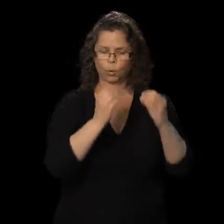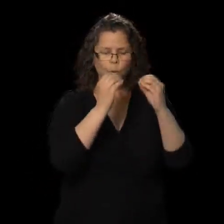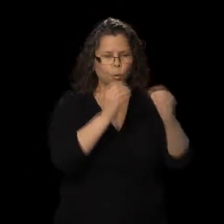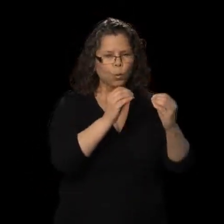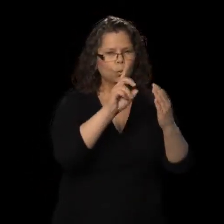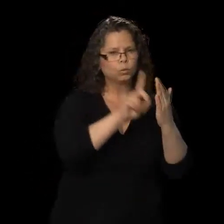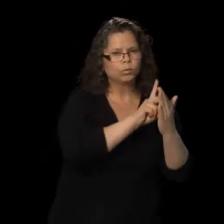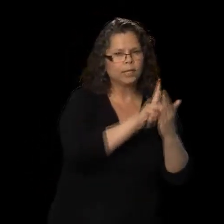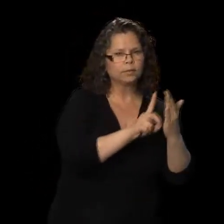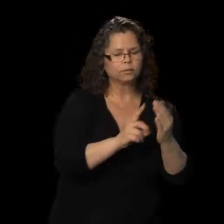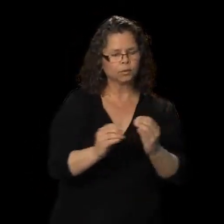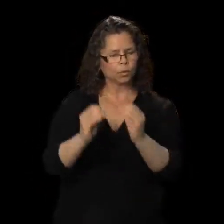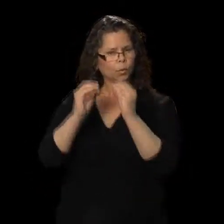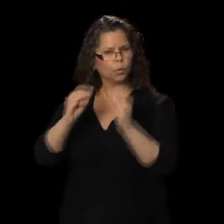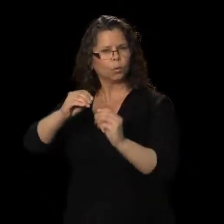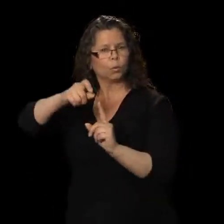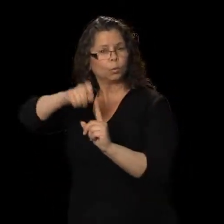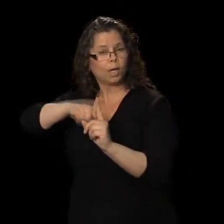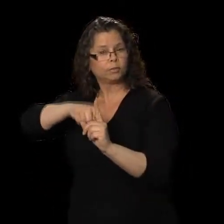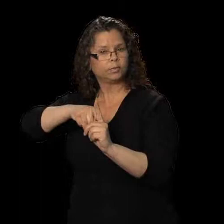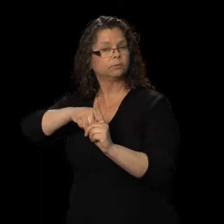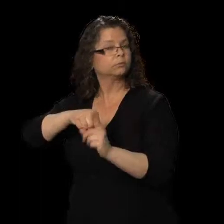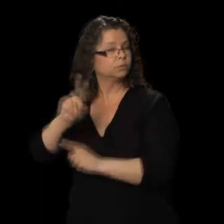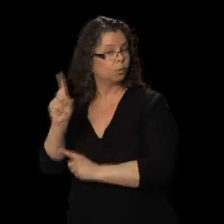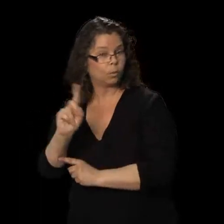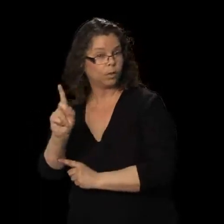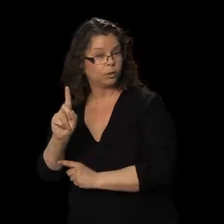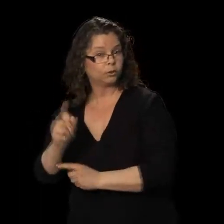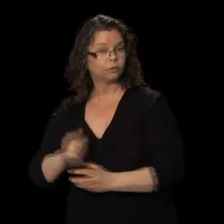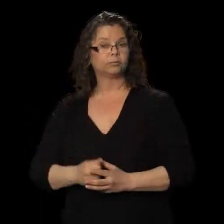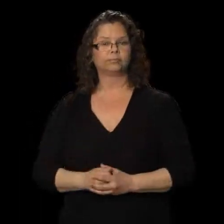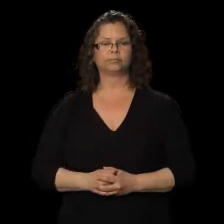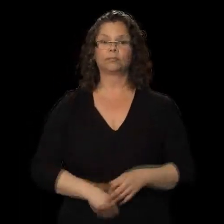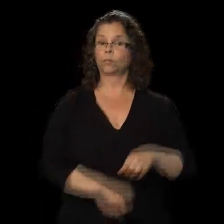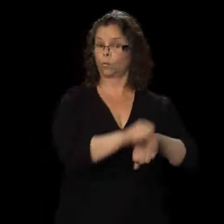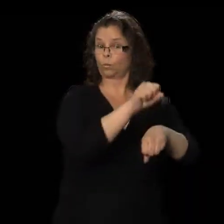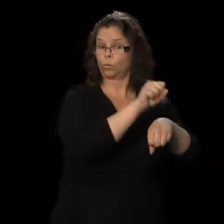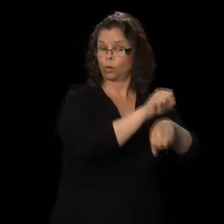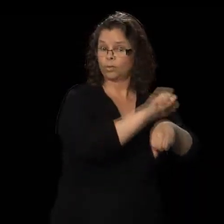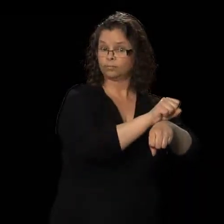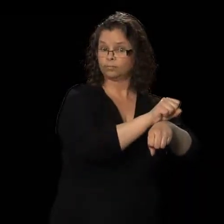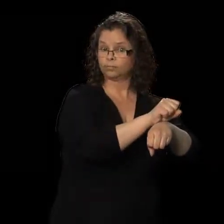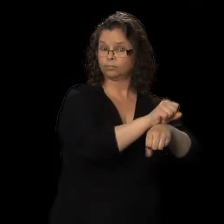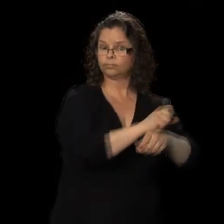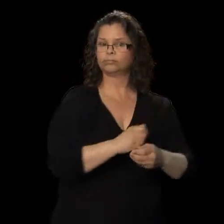applies to employment, services and facilities,